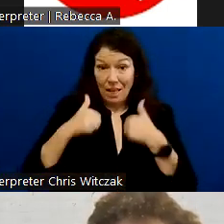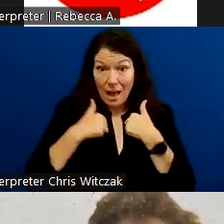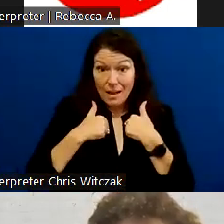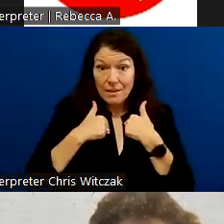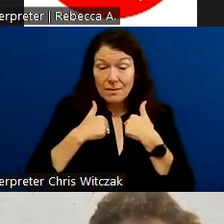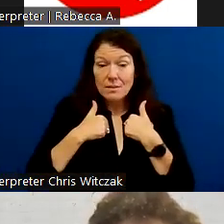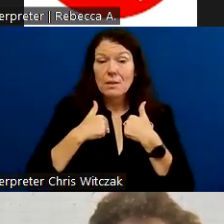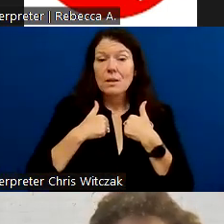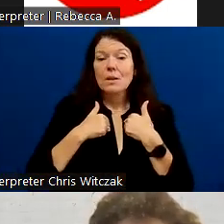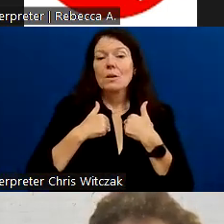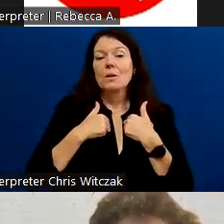doing next